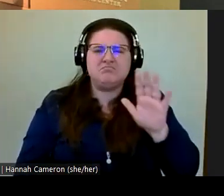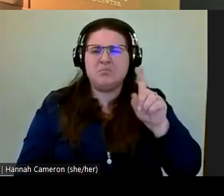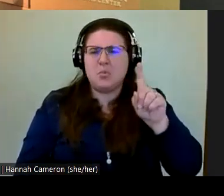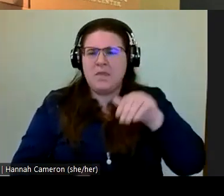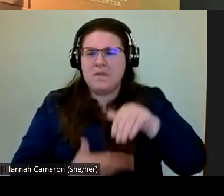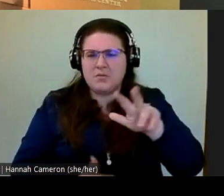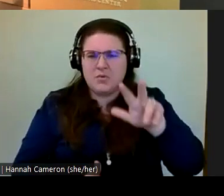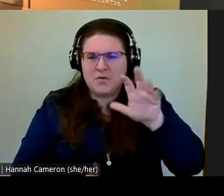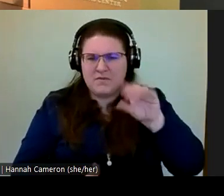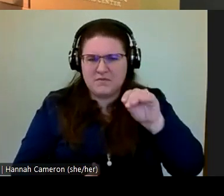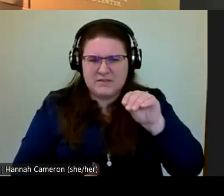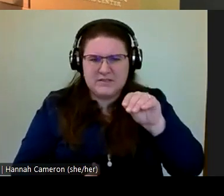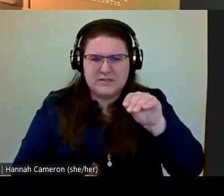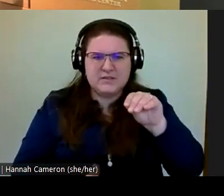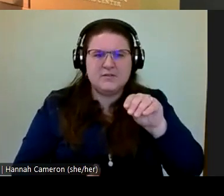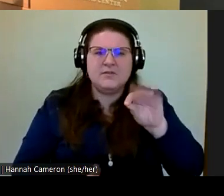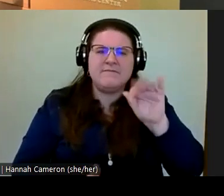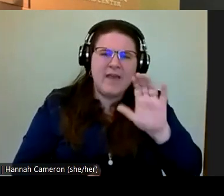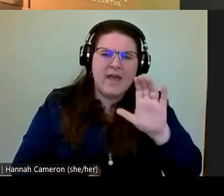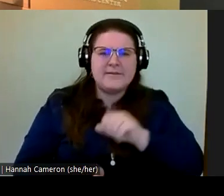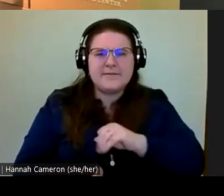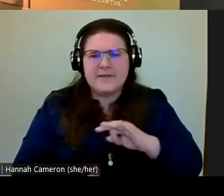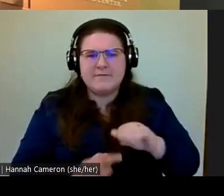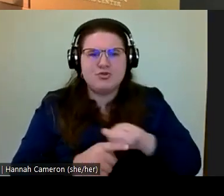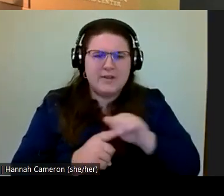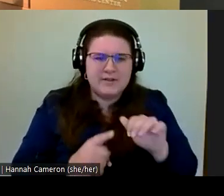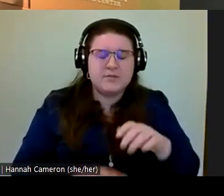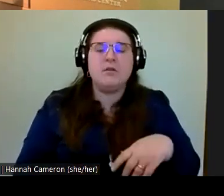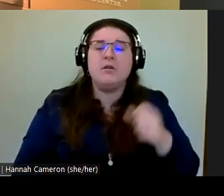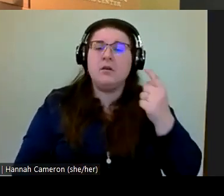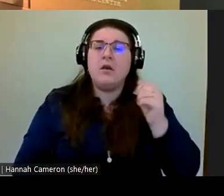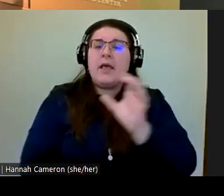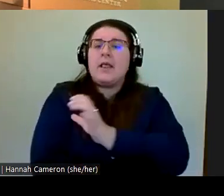size but not quite the same size a clinical program as you all do here uh we do about a